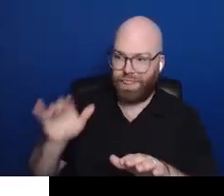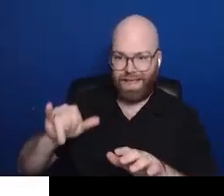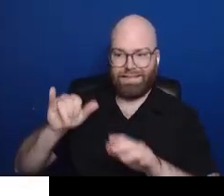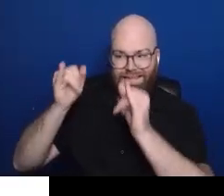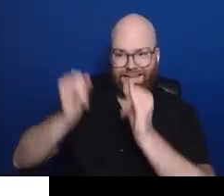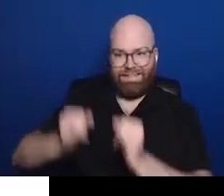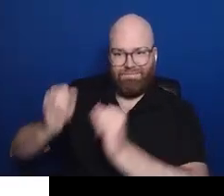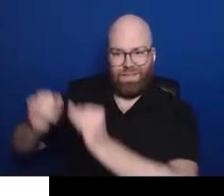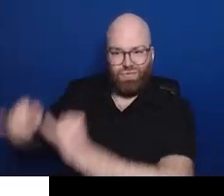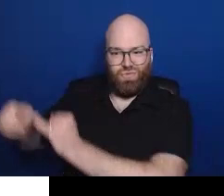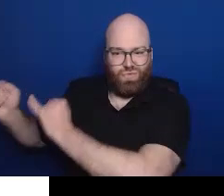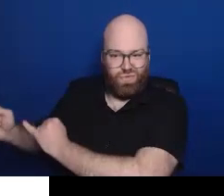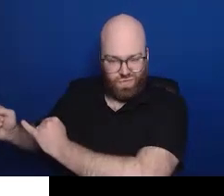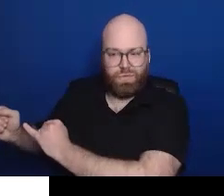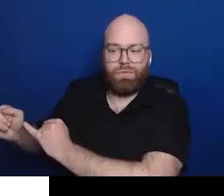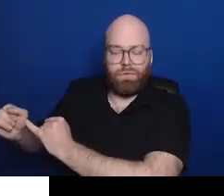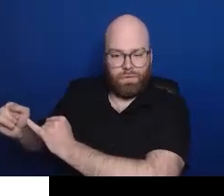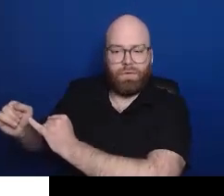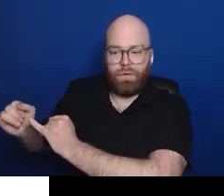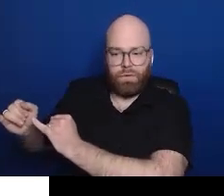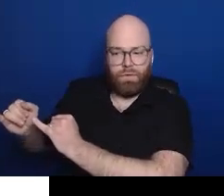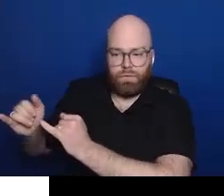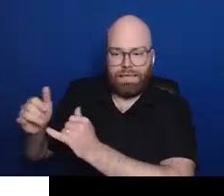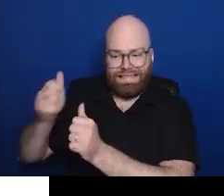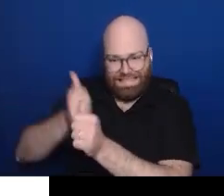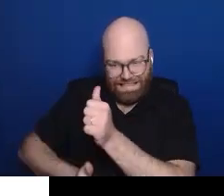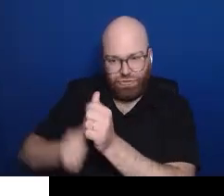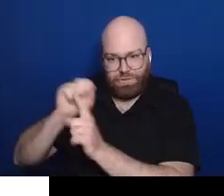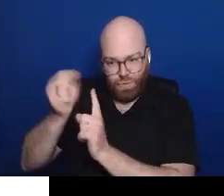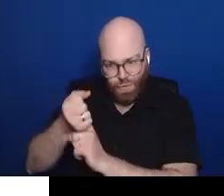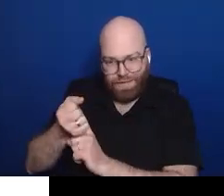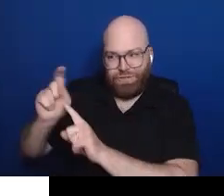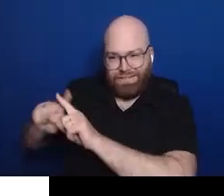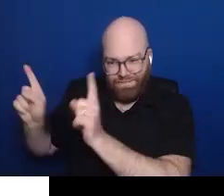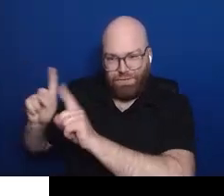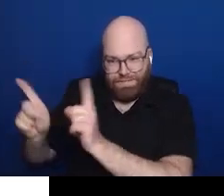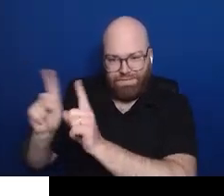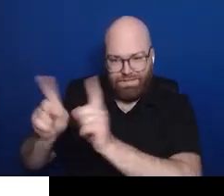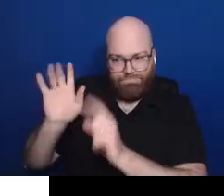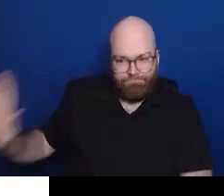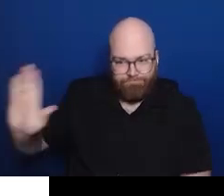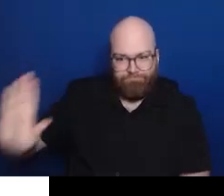We're all individuals. And each person's, immigration history is different from the rest,